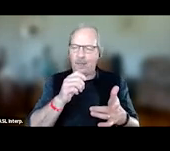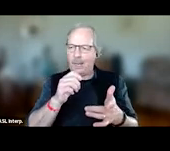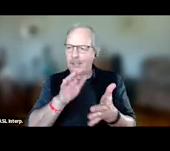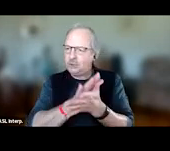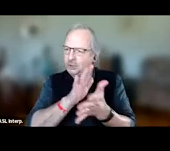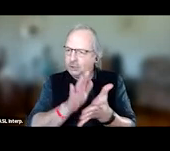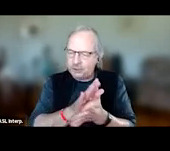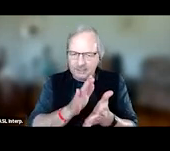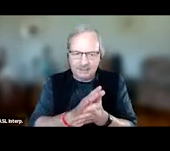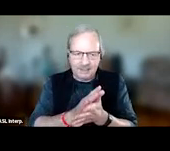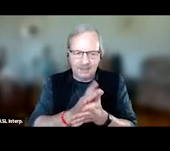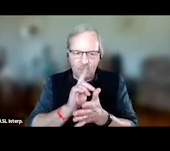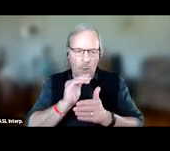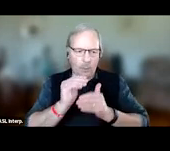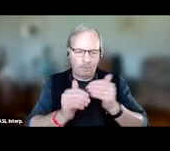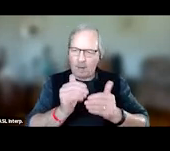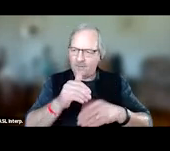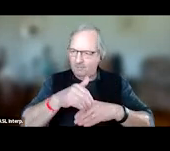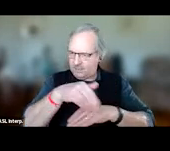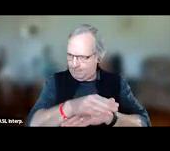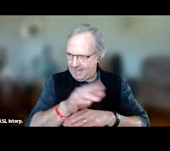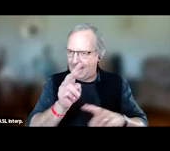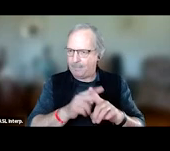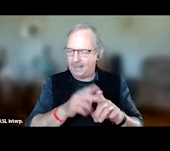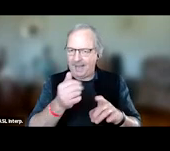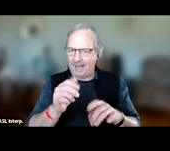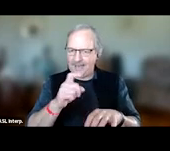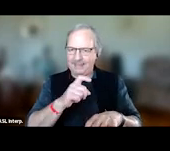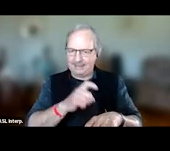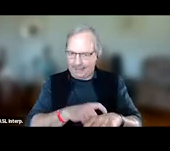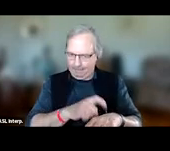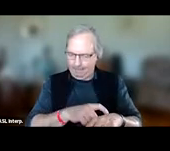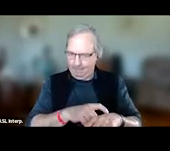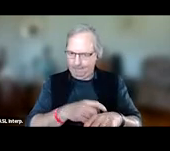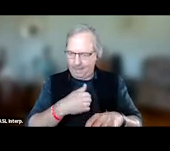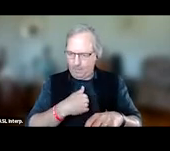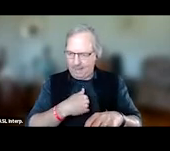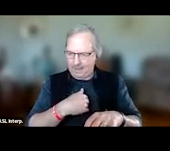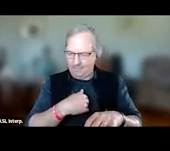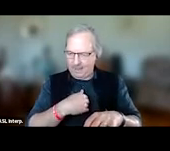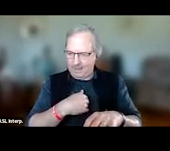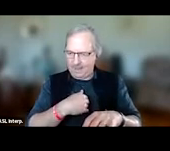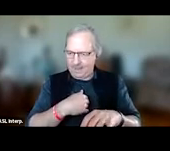but through our process of submitting applications, anytime we have a application that is SOAR,